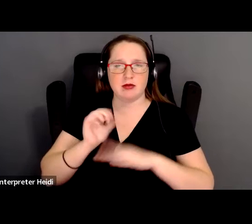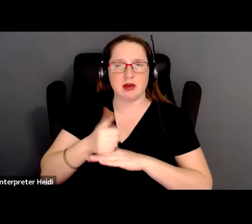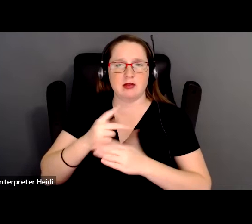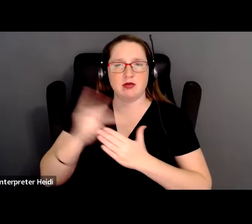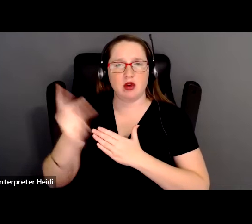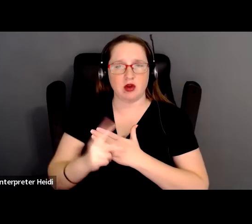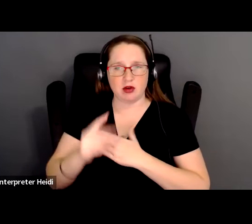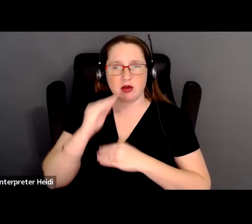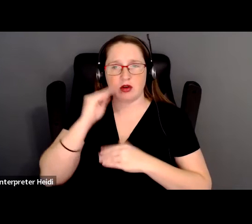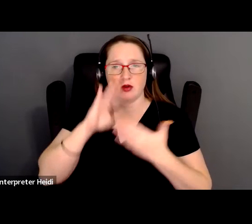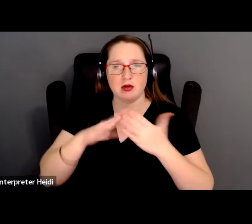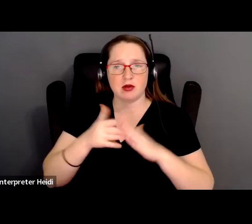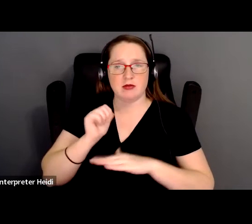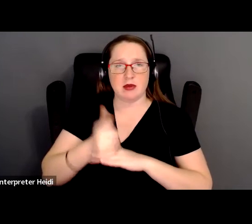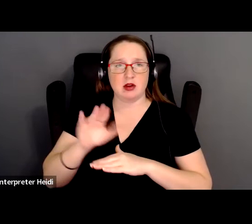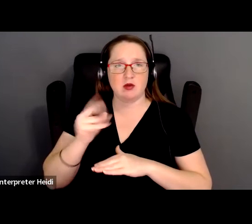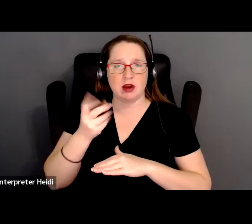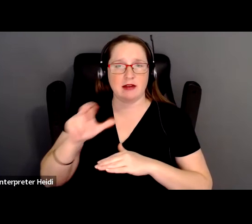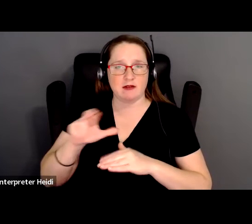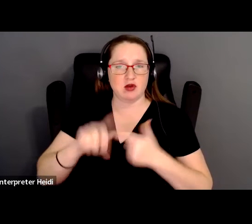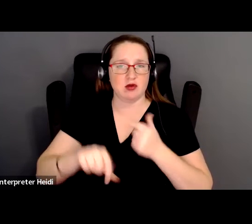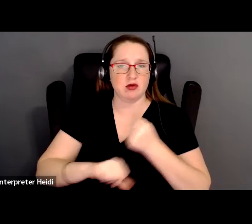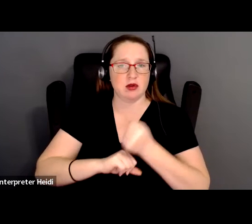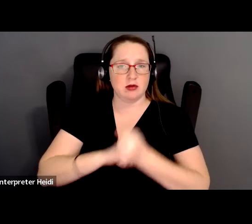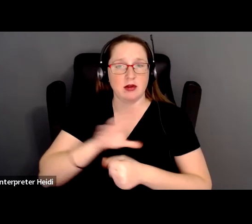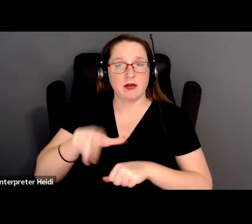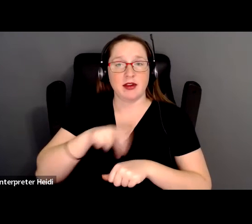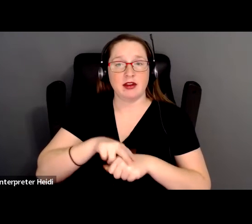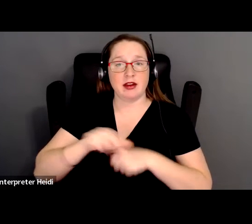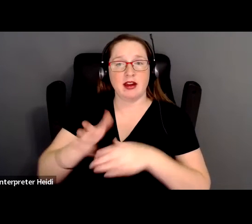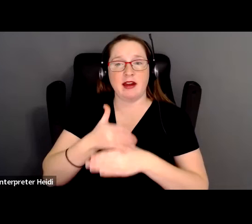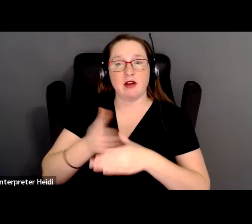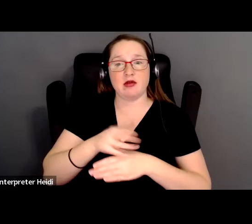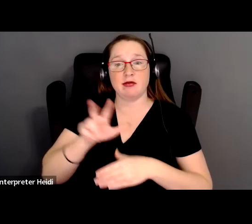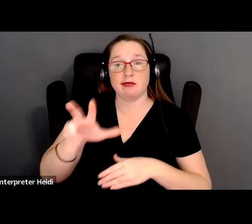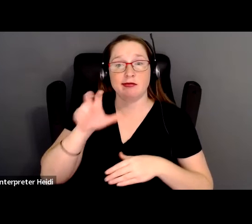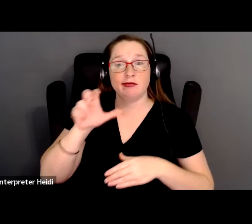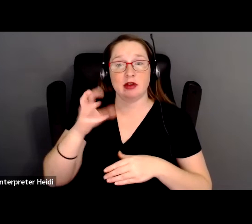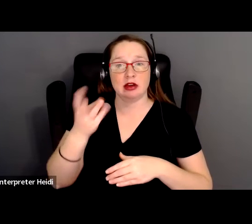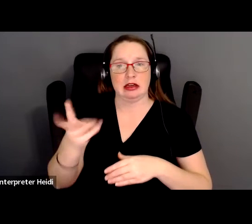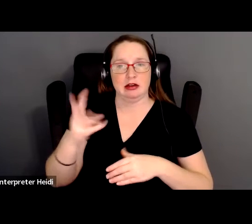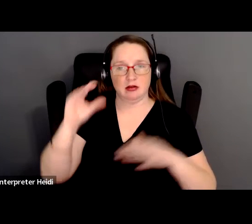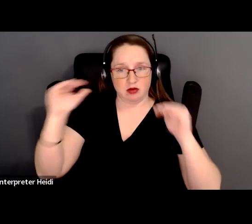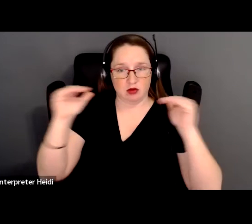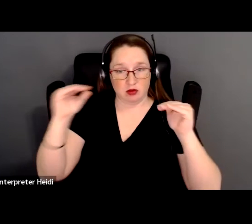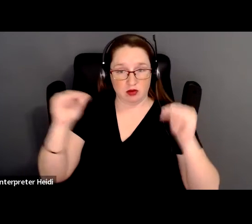The homeland community based waiver funded, supports the national averages. There's 316 adults per 100,000